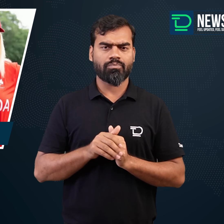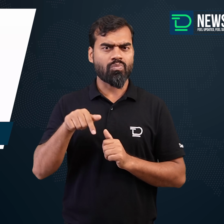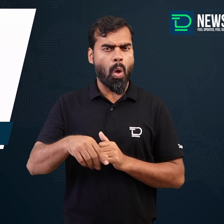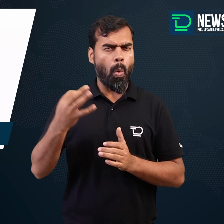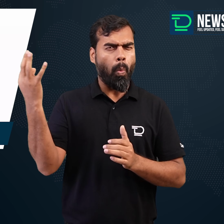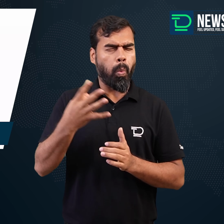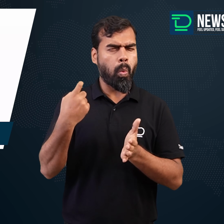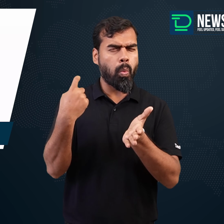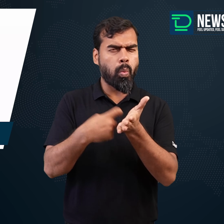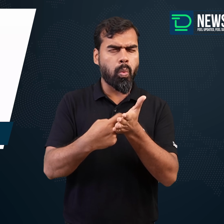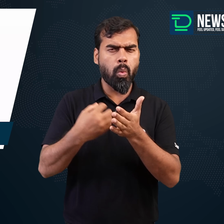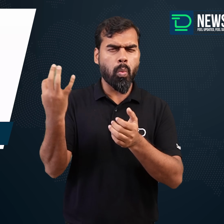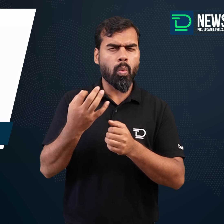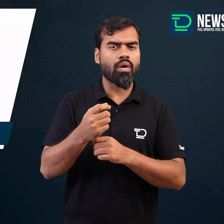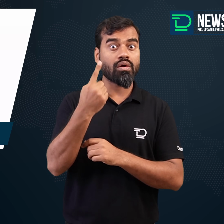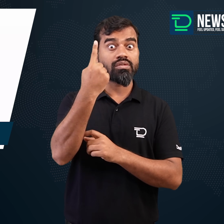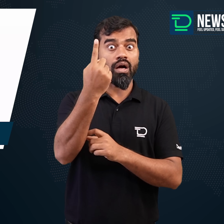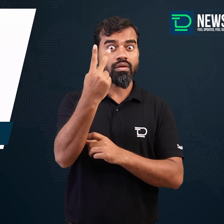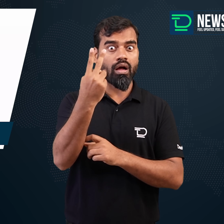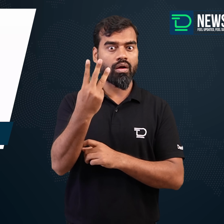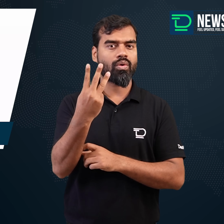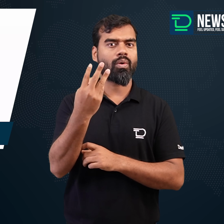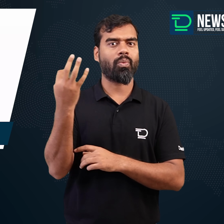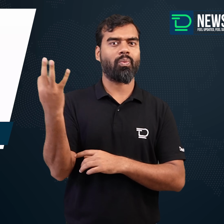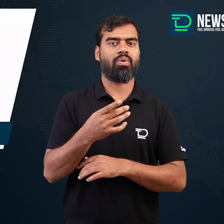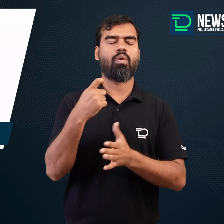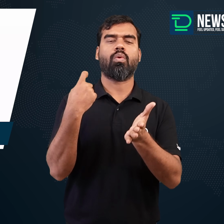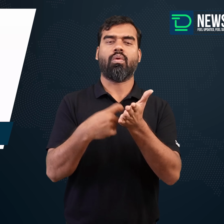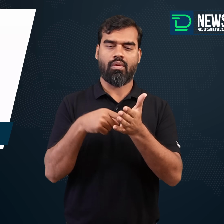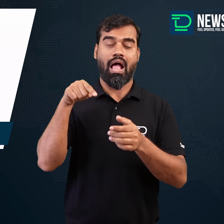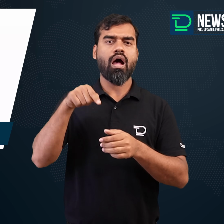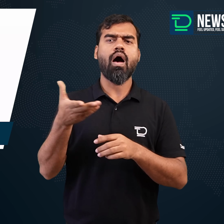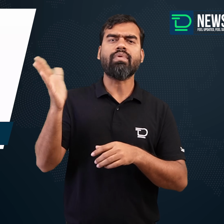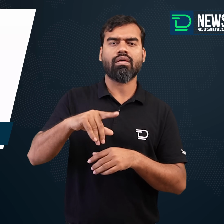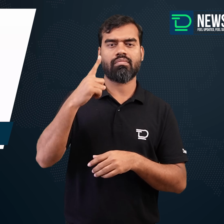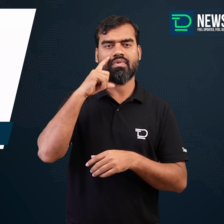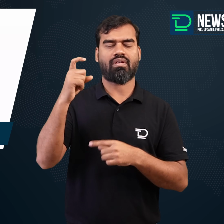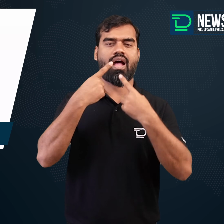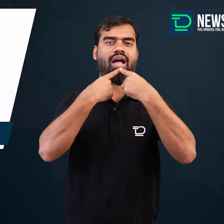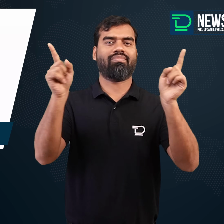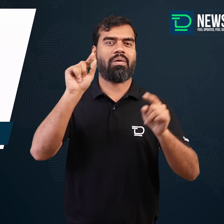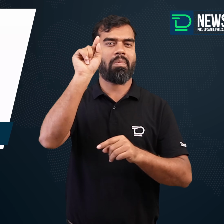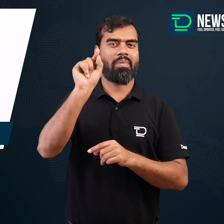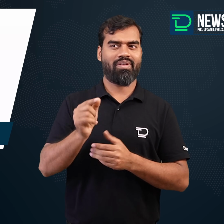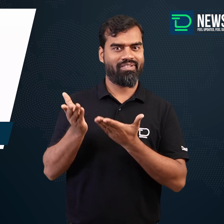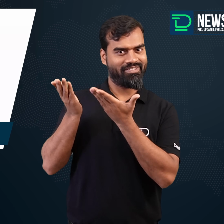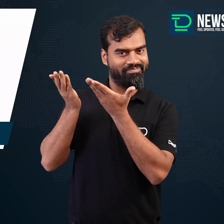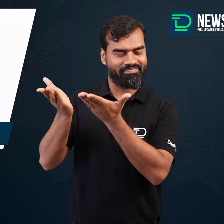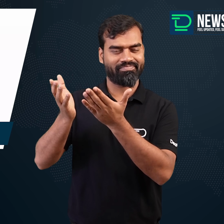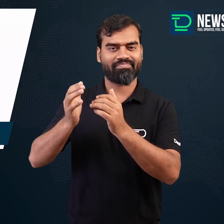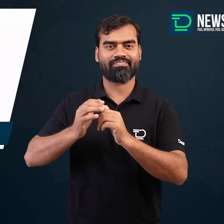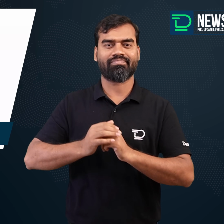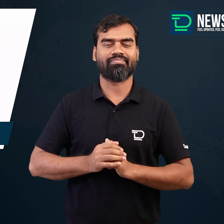These are the three new rules announced by the ICC.